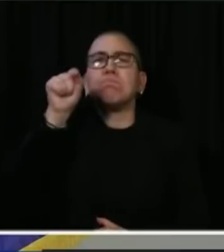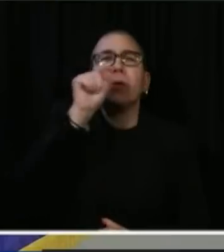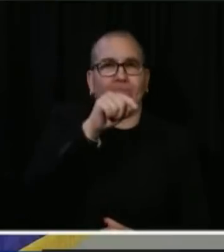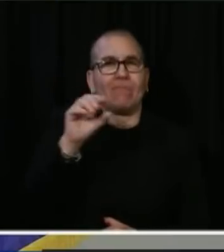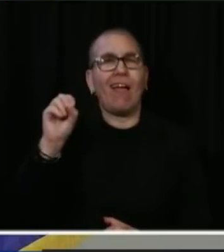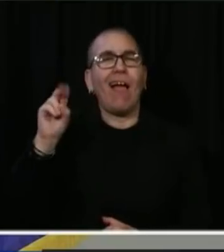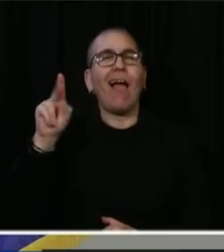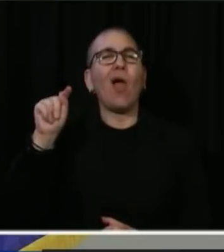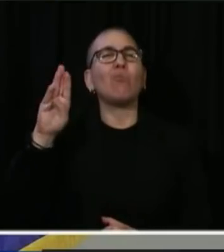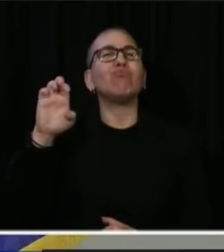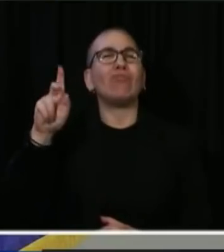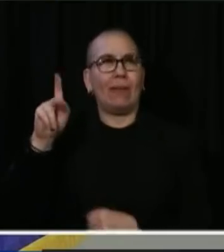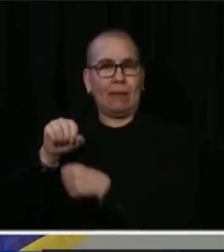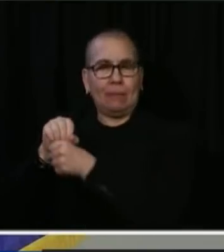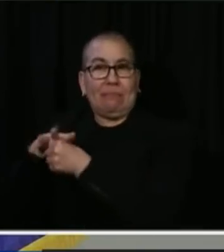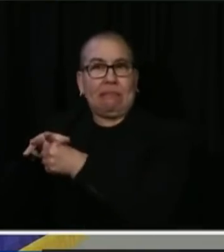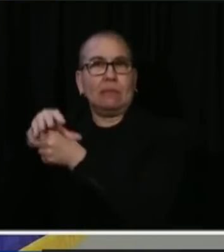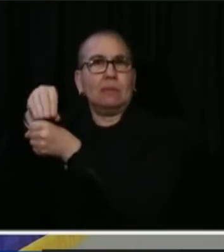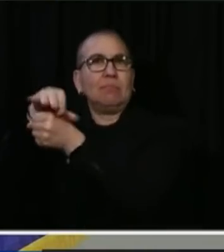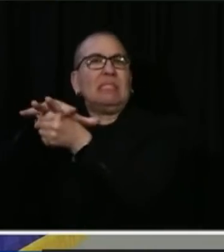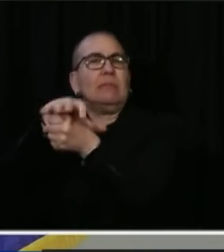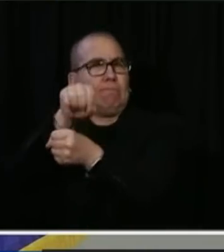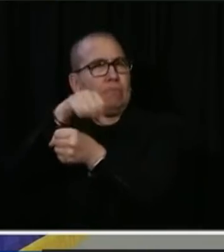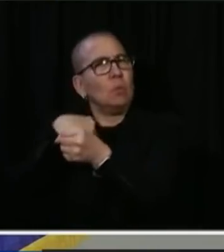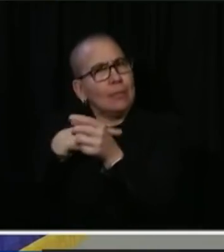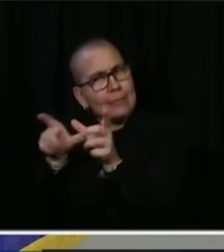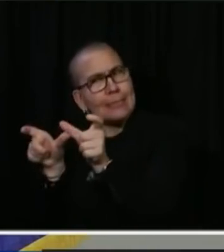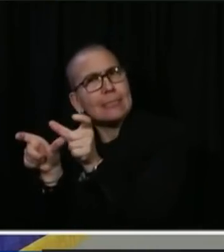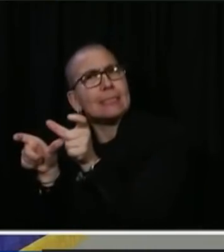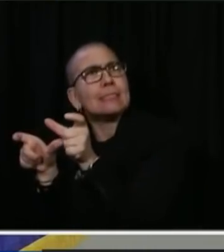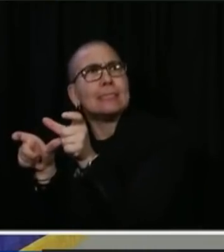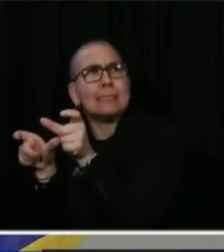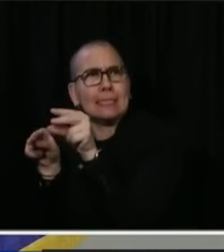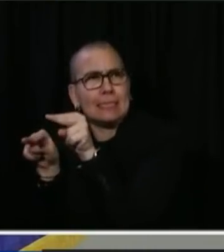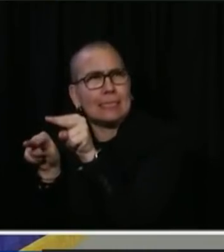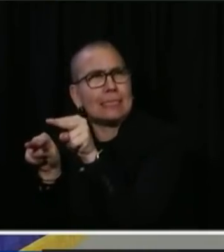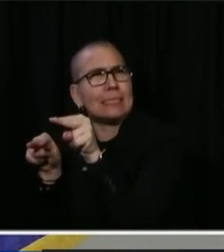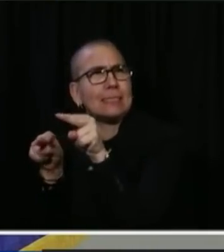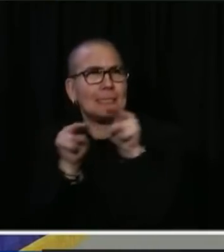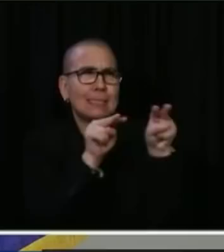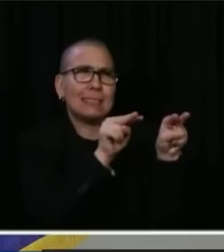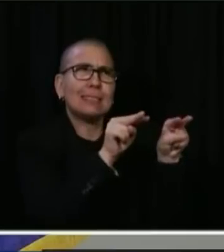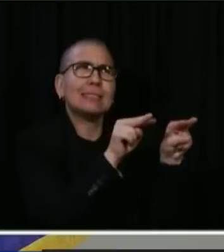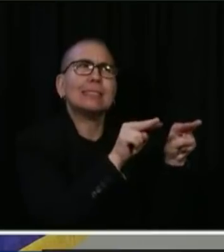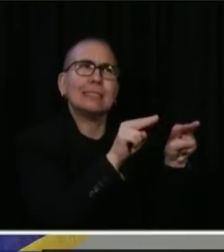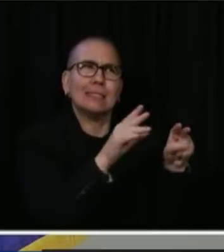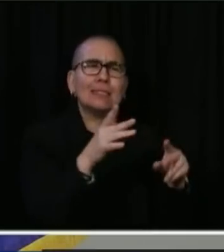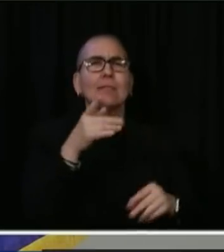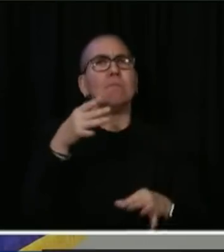80 OR 85. WITH MEASLES, WE HAVE 92% OF PEOPLE ON THAT AND WE STILL SEE